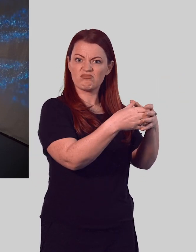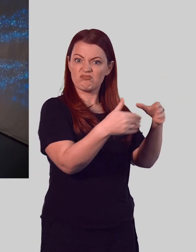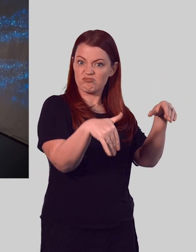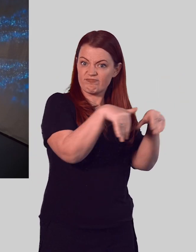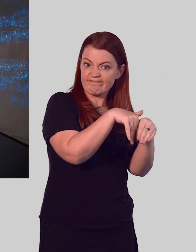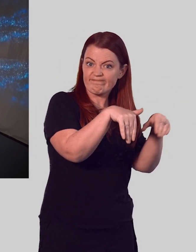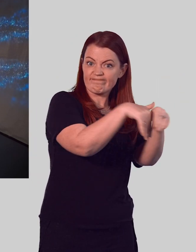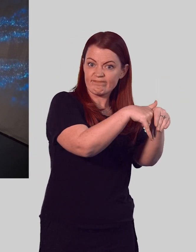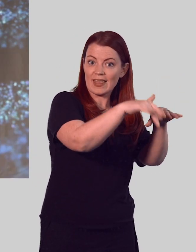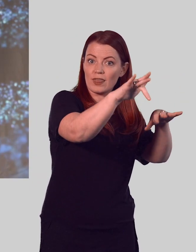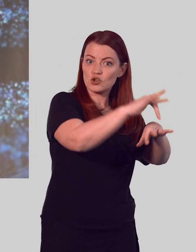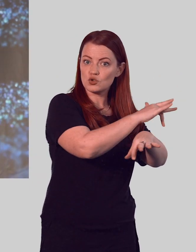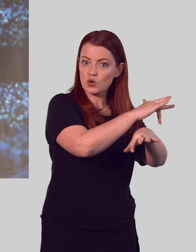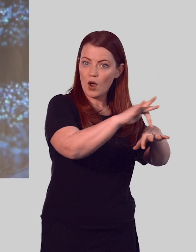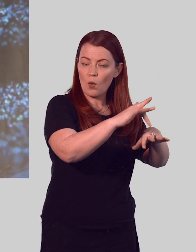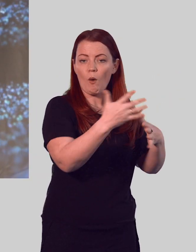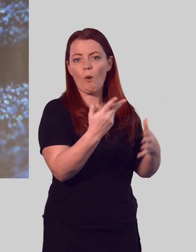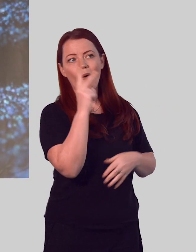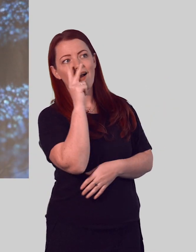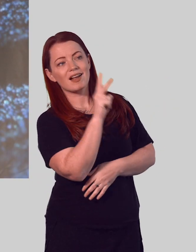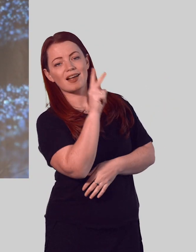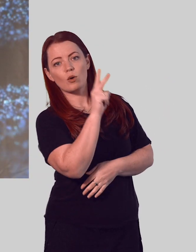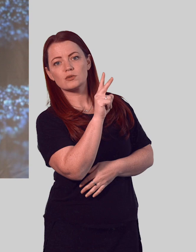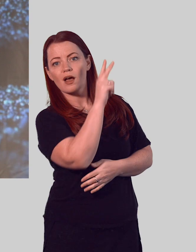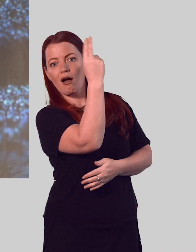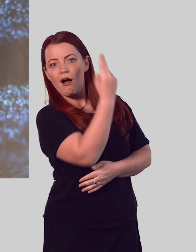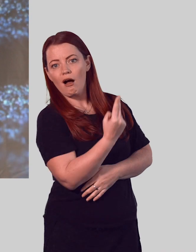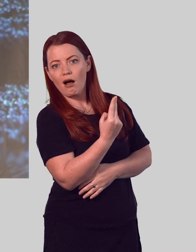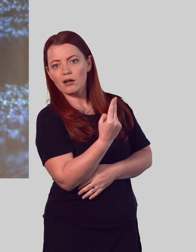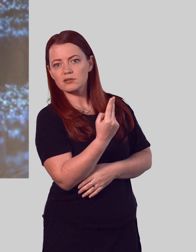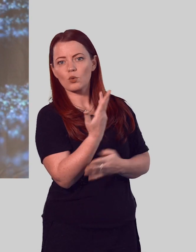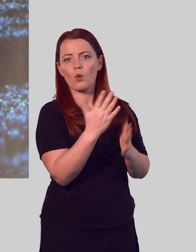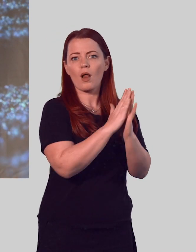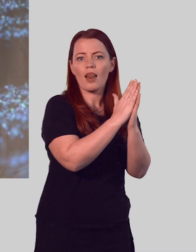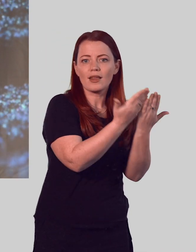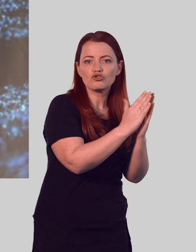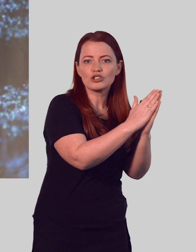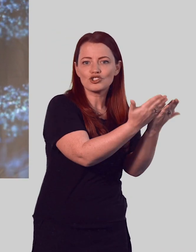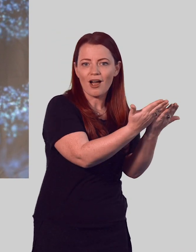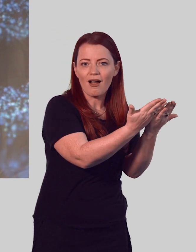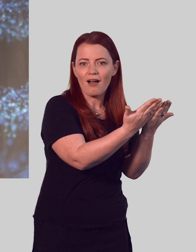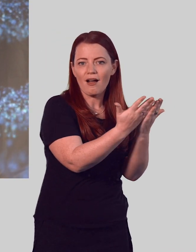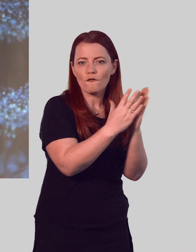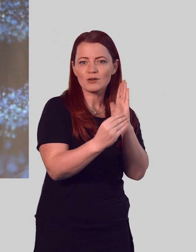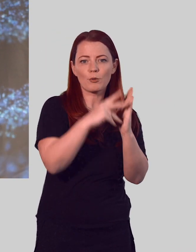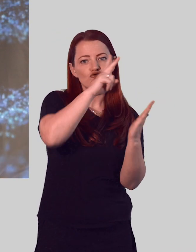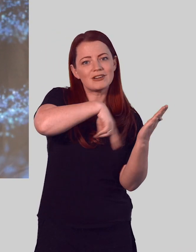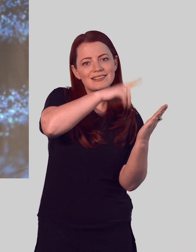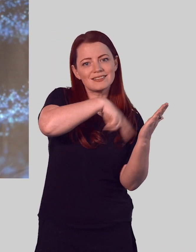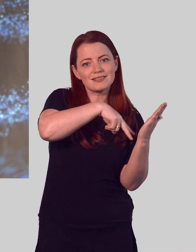work of art such as literature in which they're called readers, theatre, music in